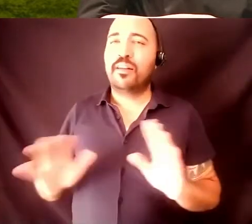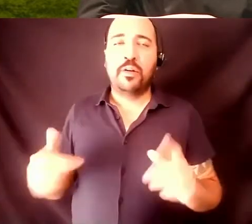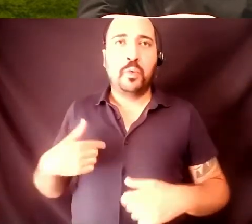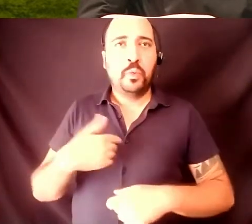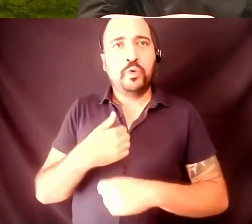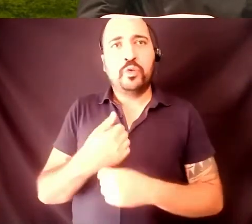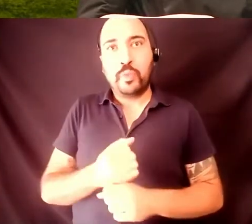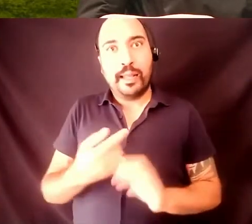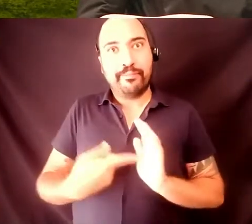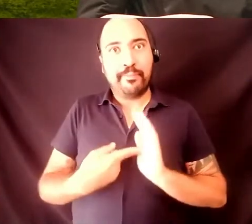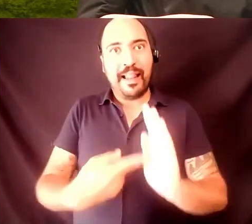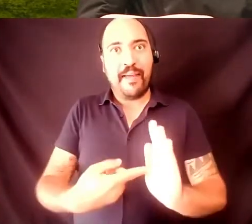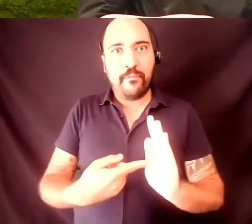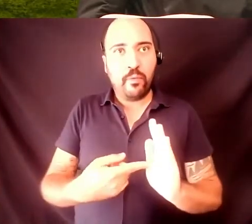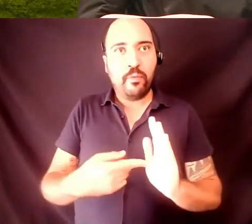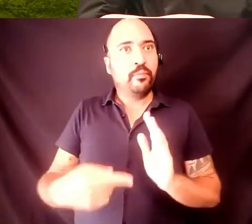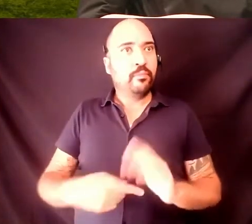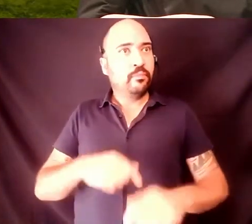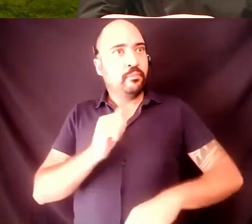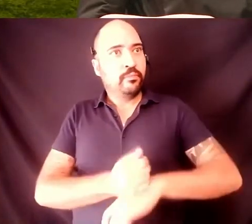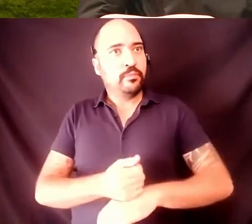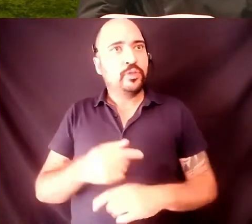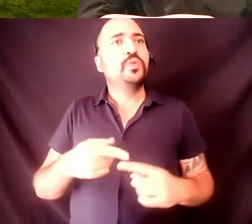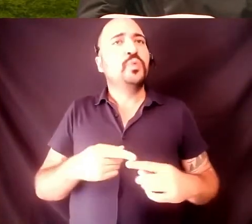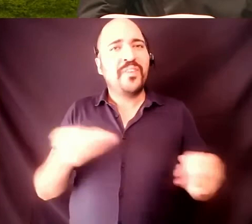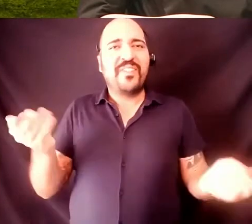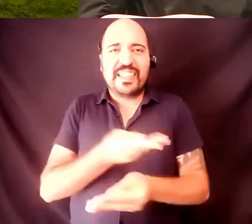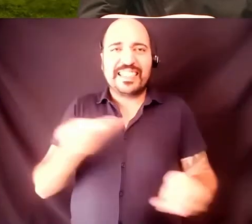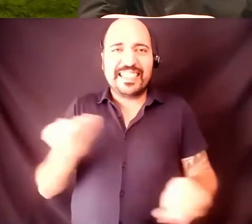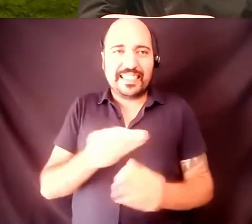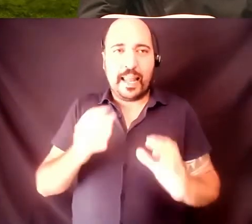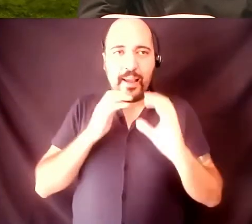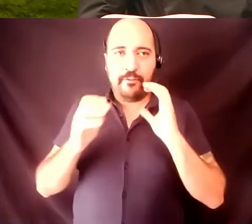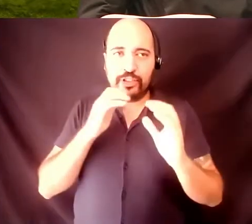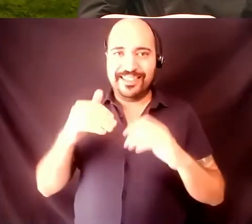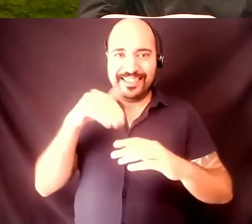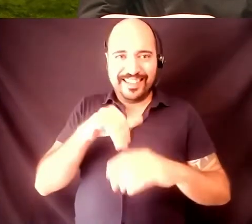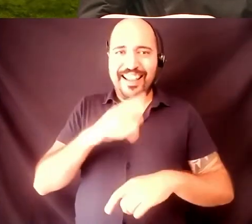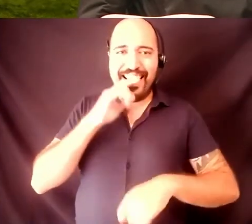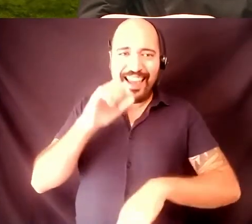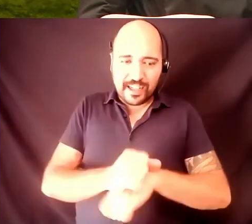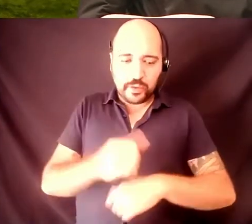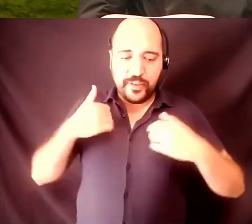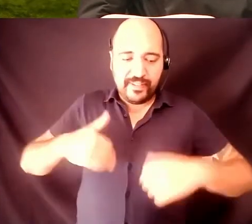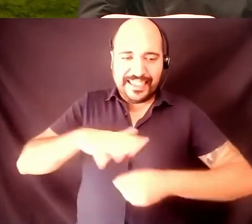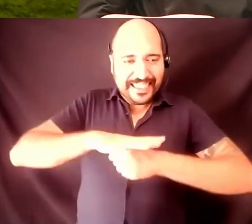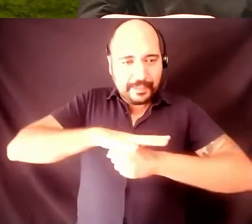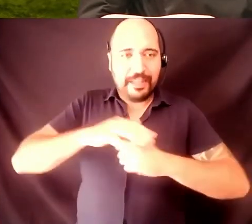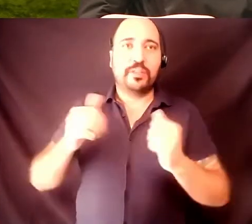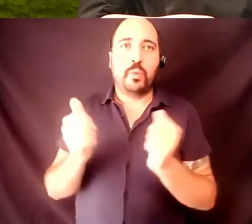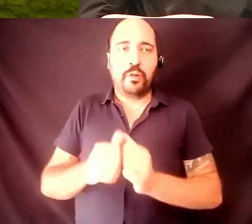to facilitate conversations in this actual space. With students. And ask them: What would it be like to create a visual